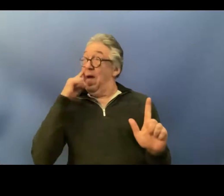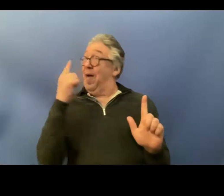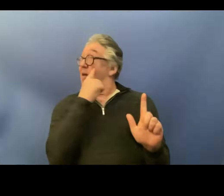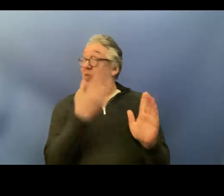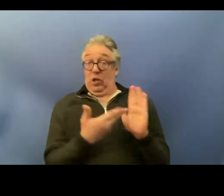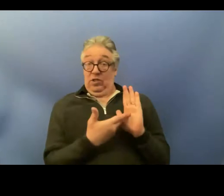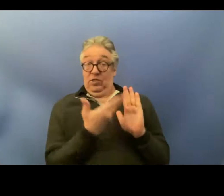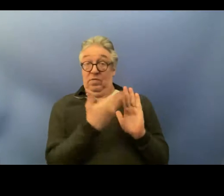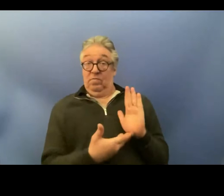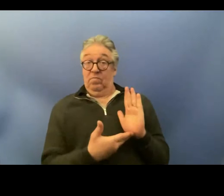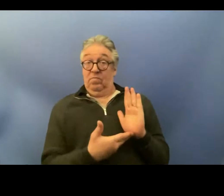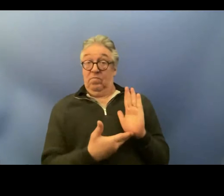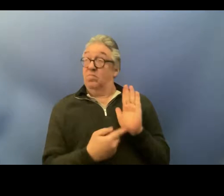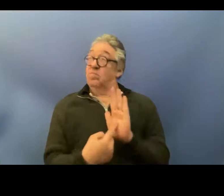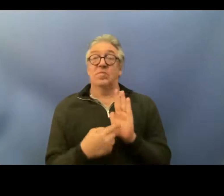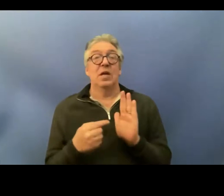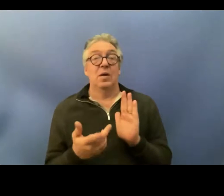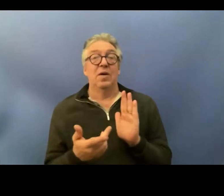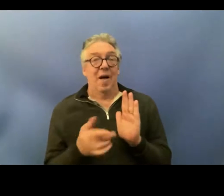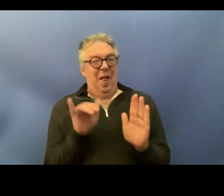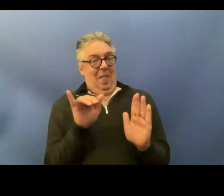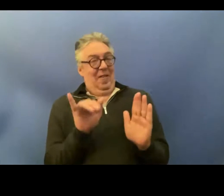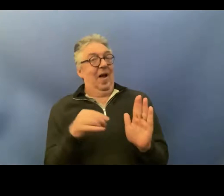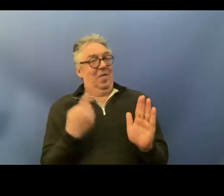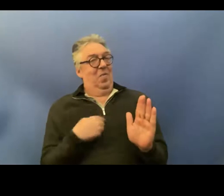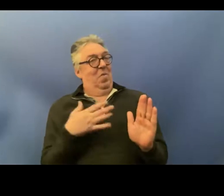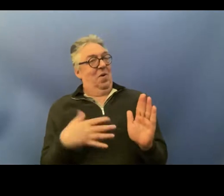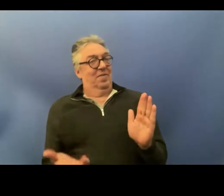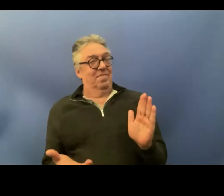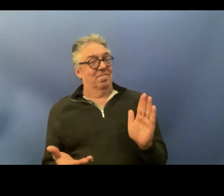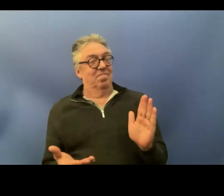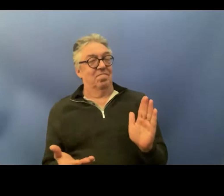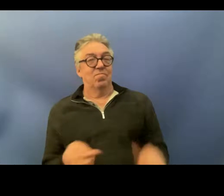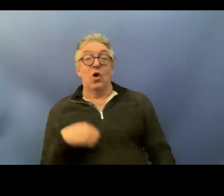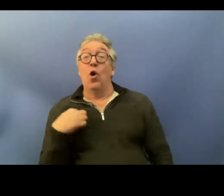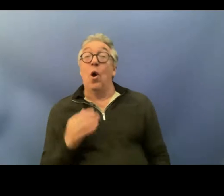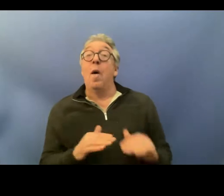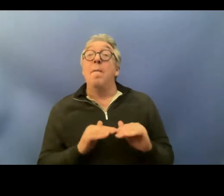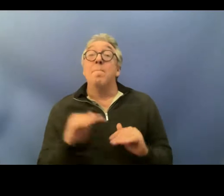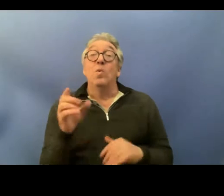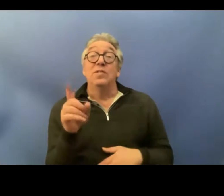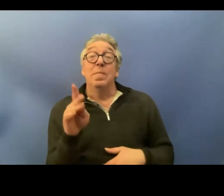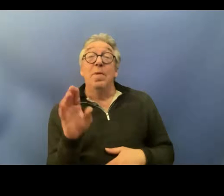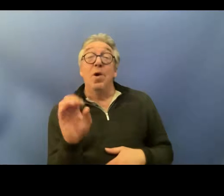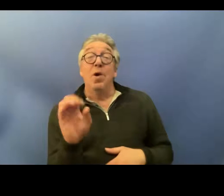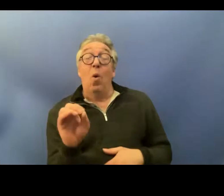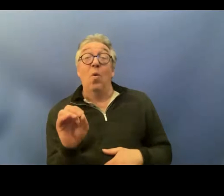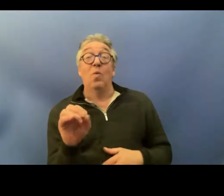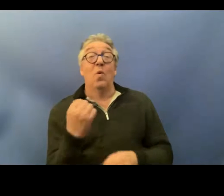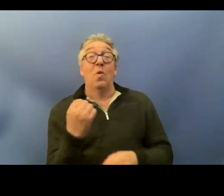in the end, is what we, as an advocacy organization and most OPDs working in the advocacy scenario,